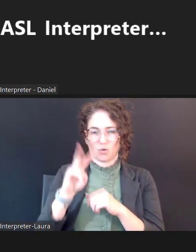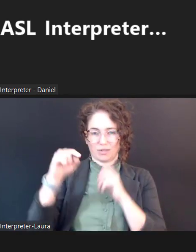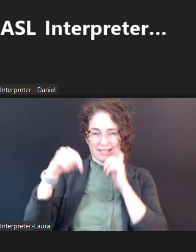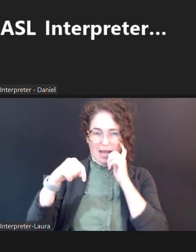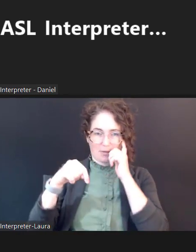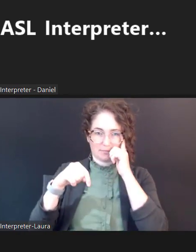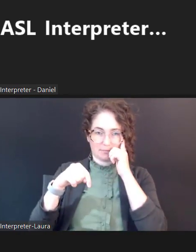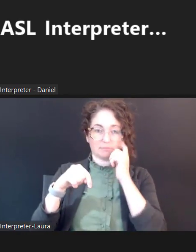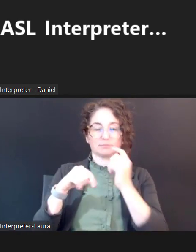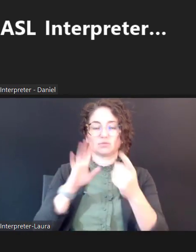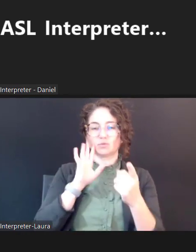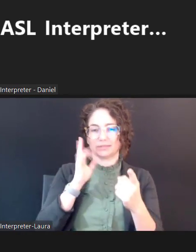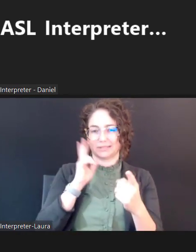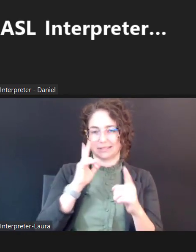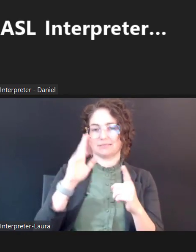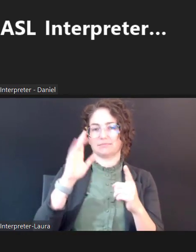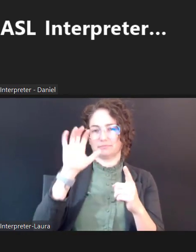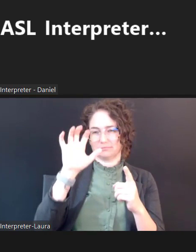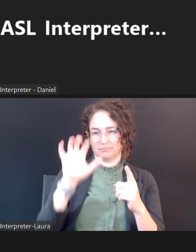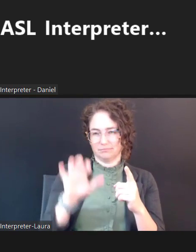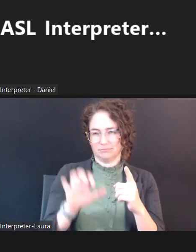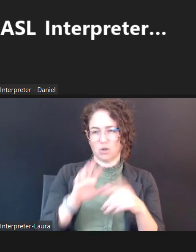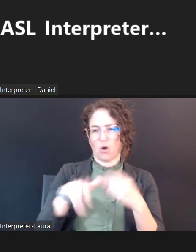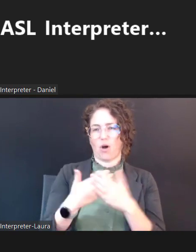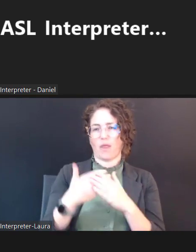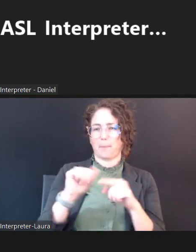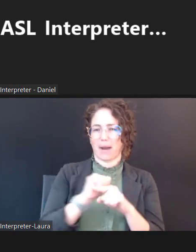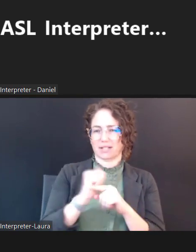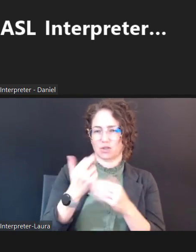practical resources, most relevant to early childhood screening,